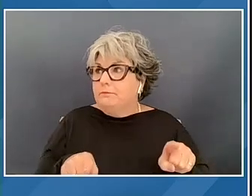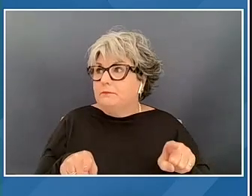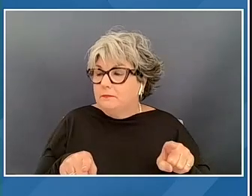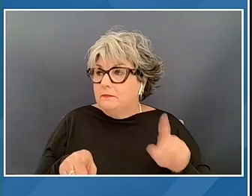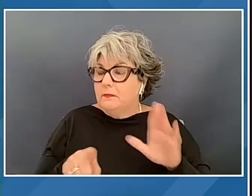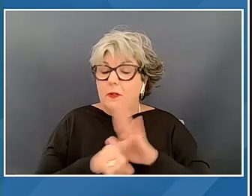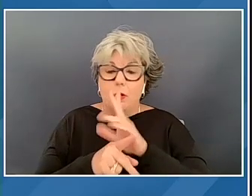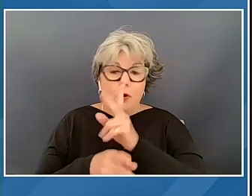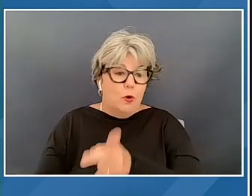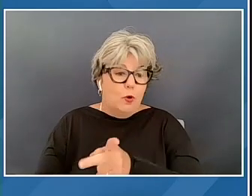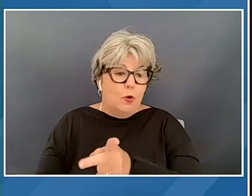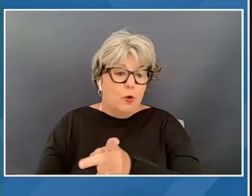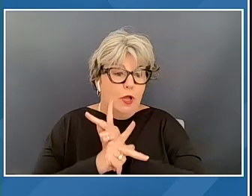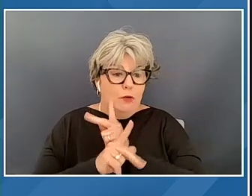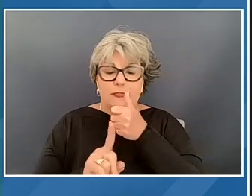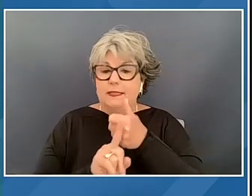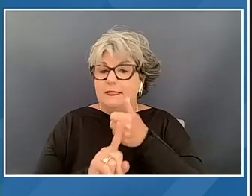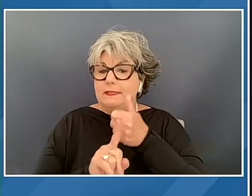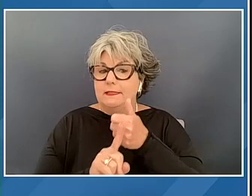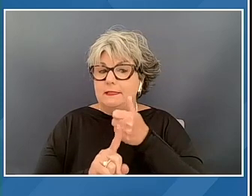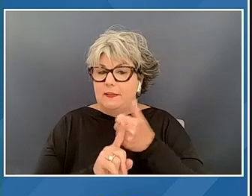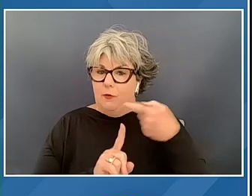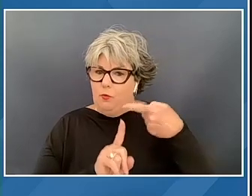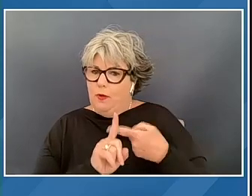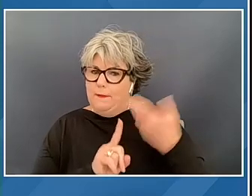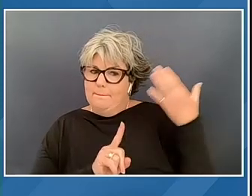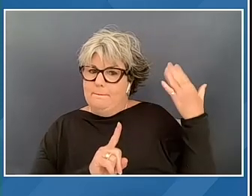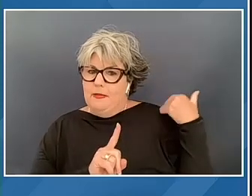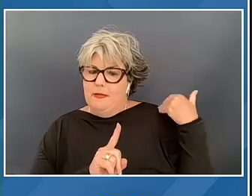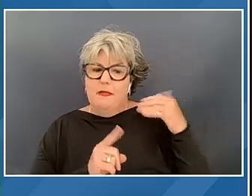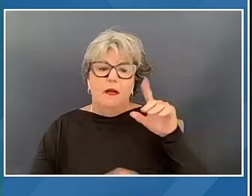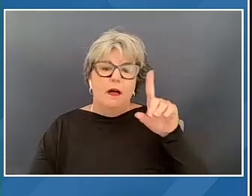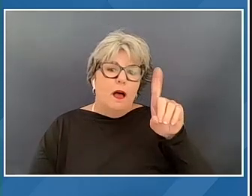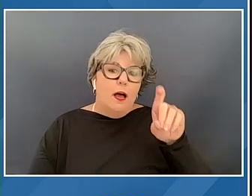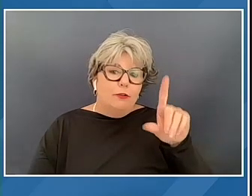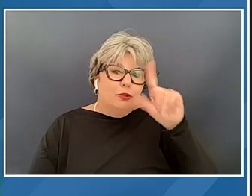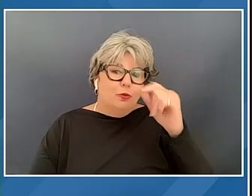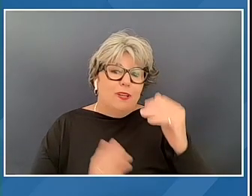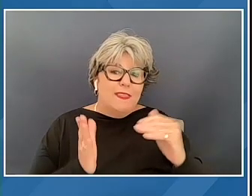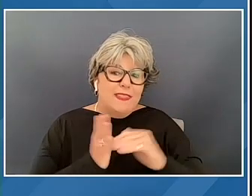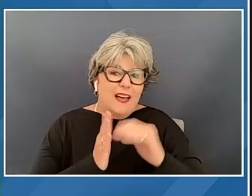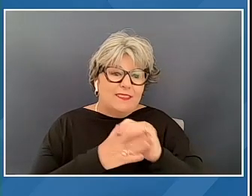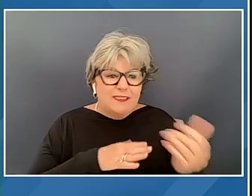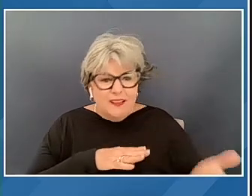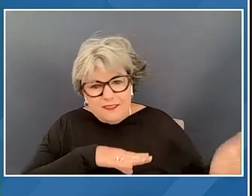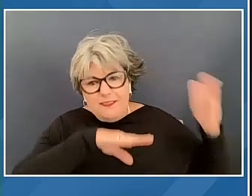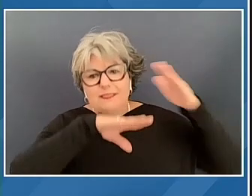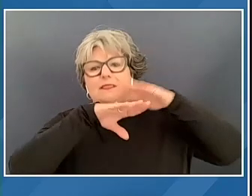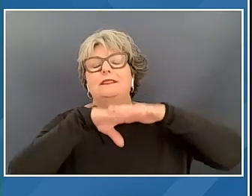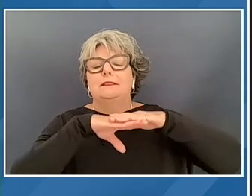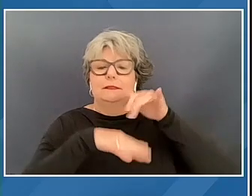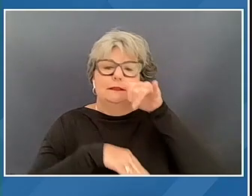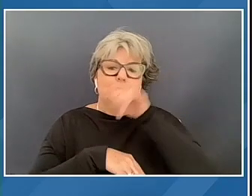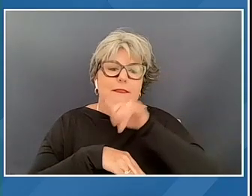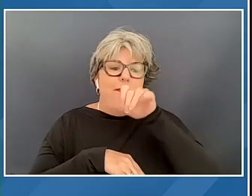was, as of a month ago, was up to $120,000. So I don't know what is within